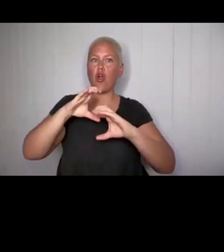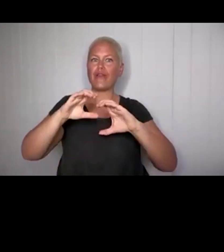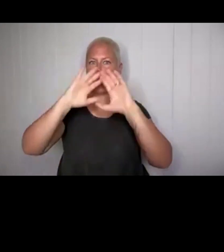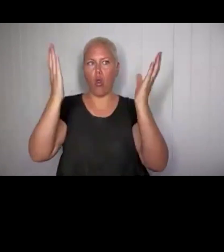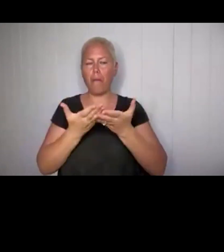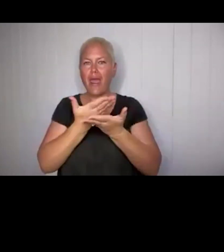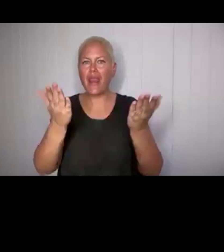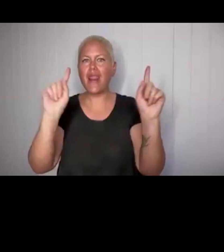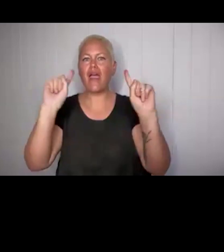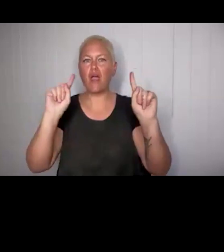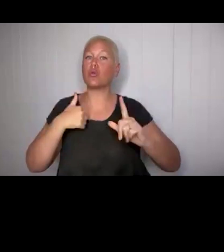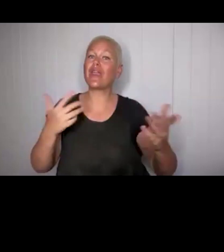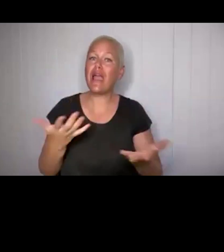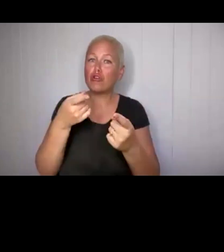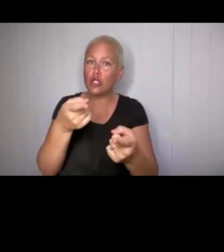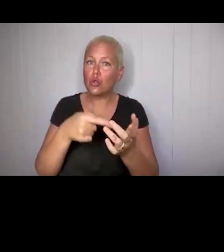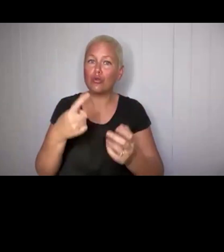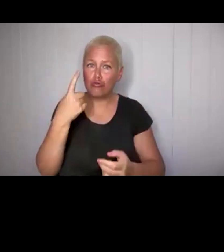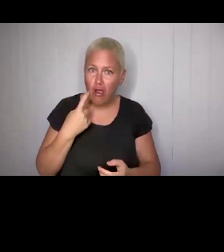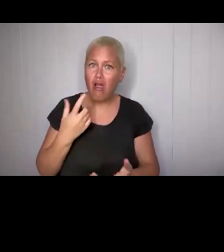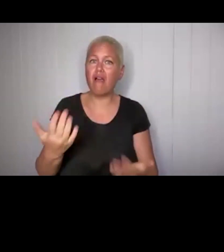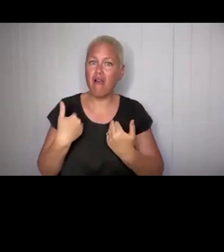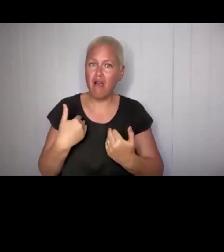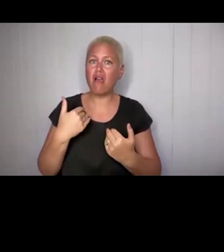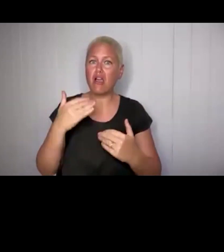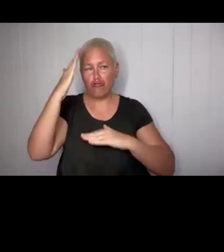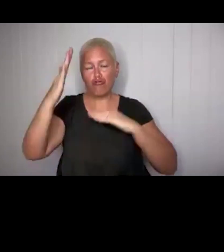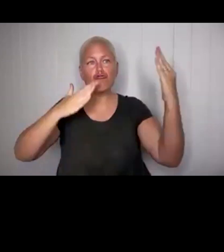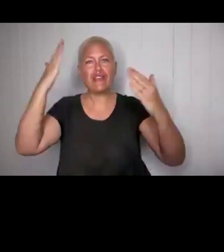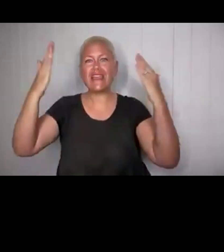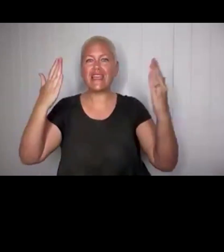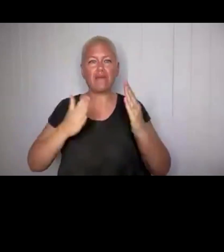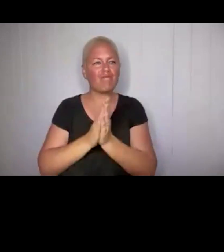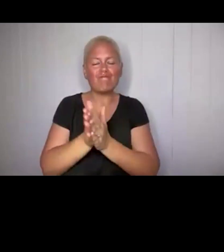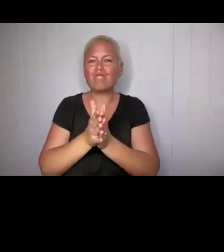really encourage you to have a go, to dream ambitiously and apply, and encourage other people